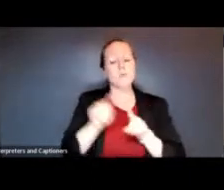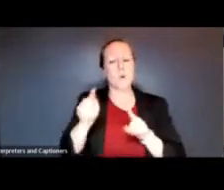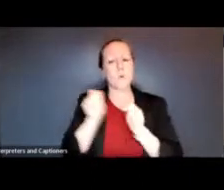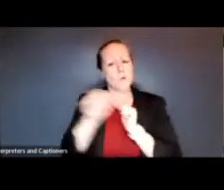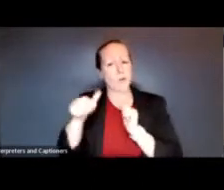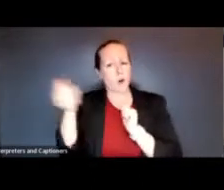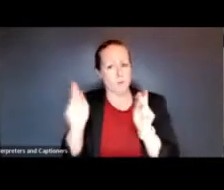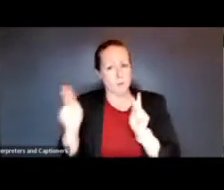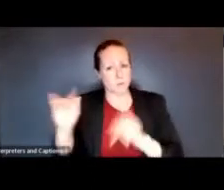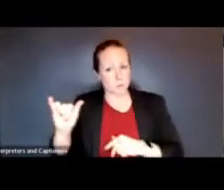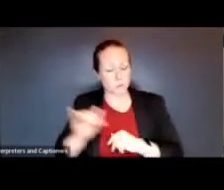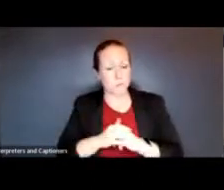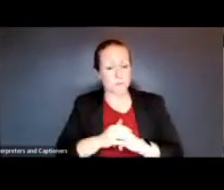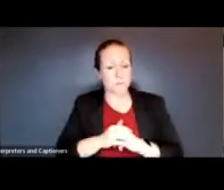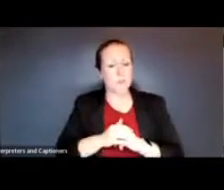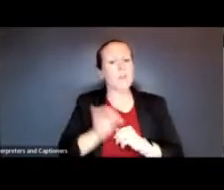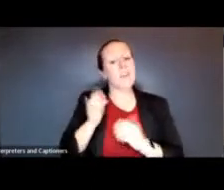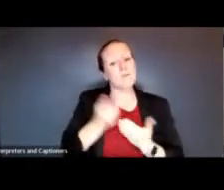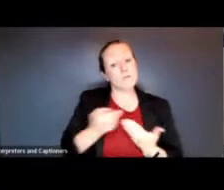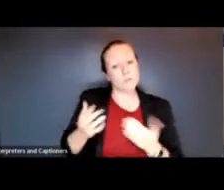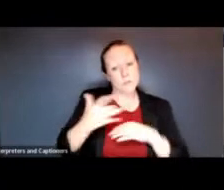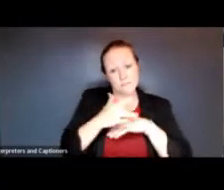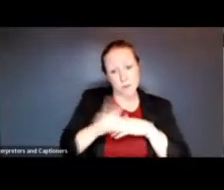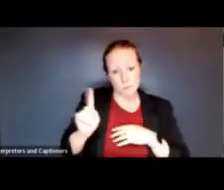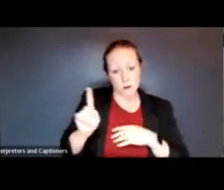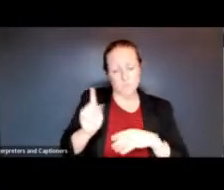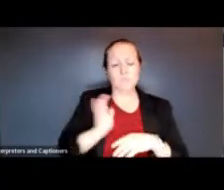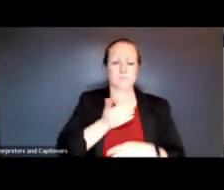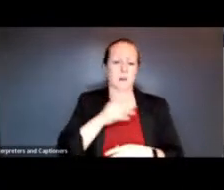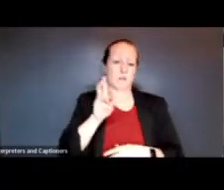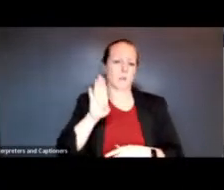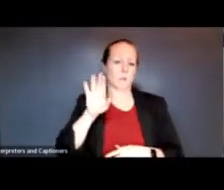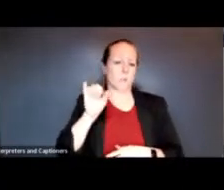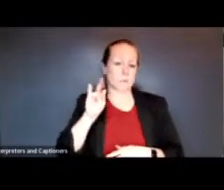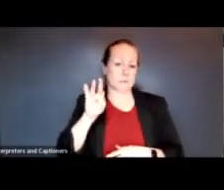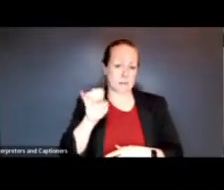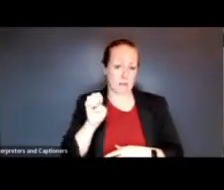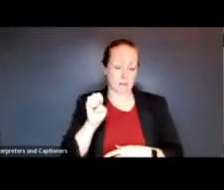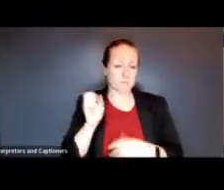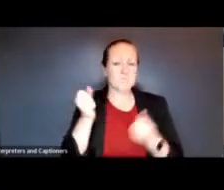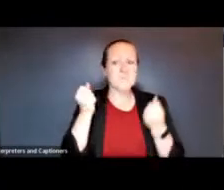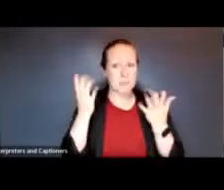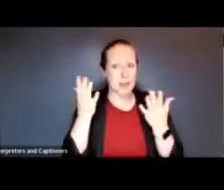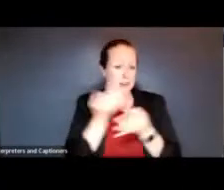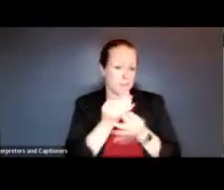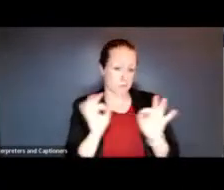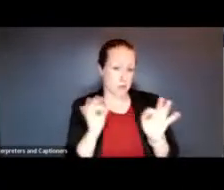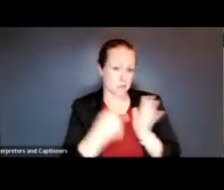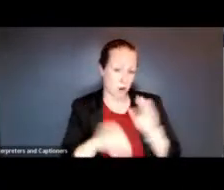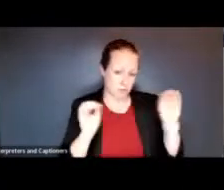those resources are available on our website. Many of them are available for free. There are some however, that there is a